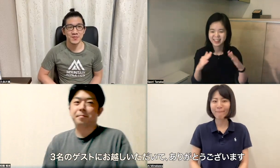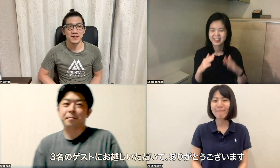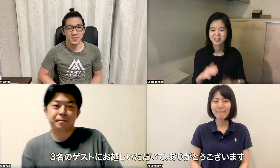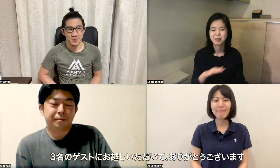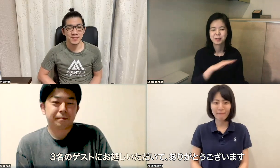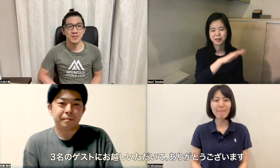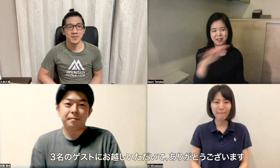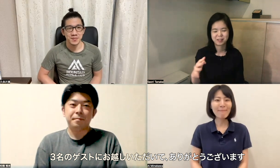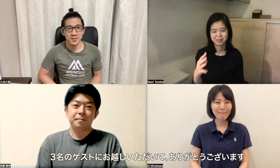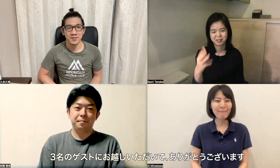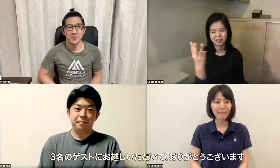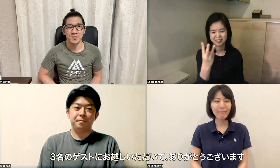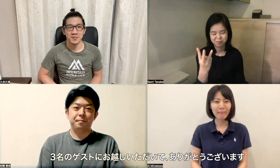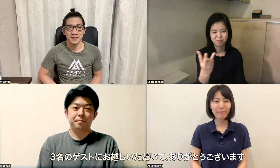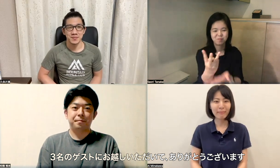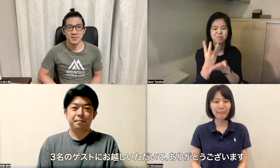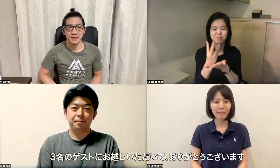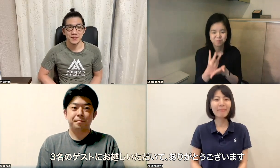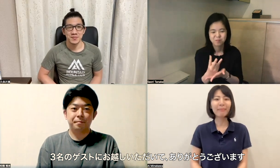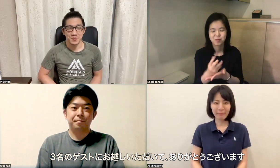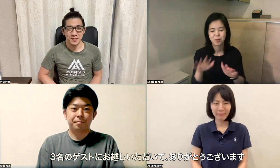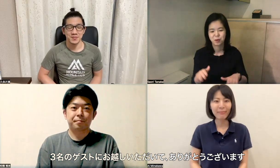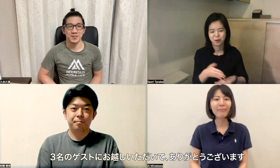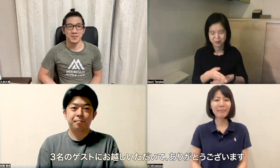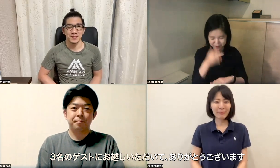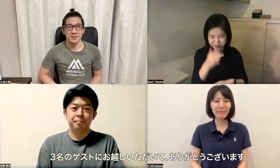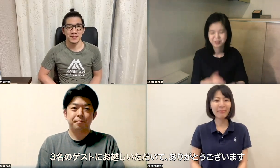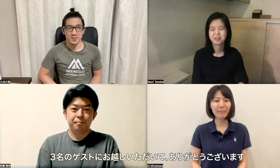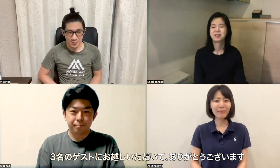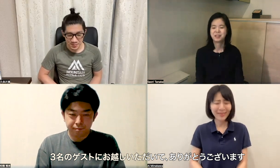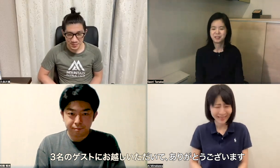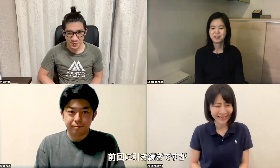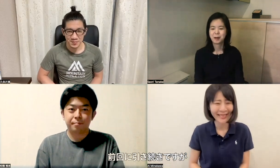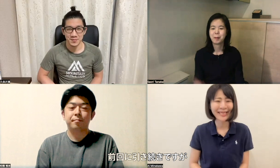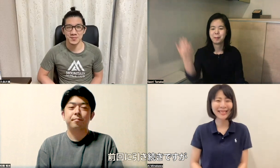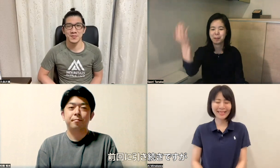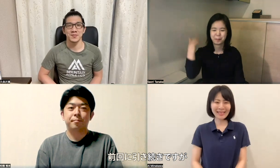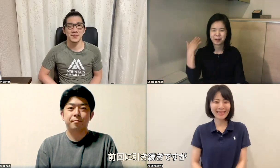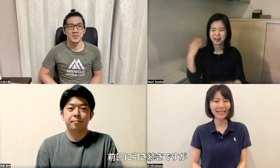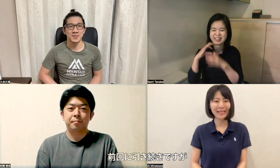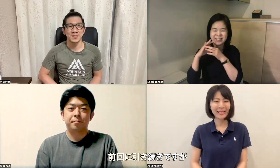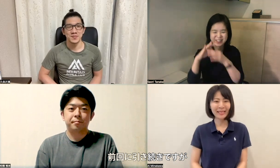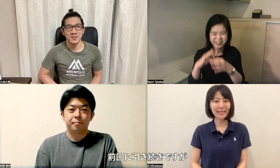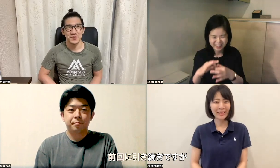"Philosophy Dialogue in Japanese Sign Language" Continuing from the last time,